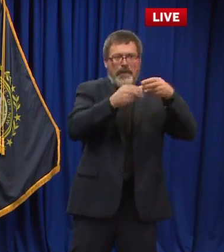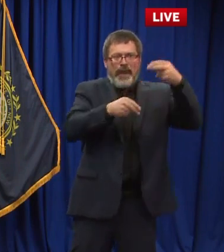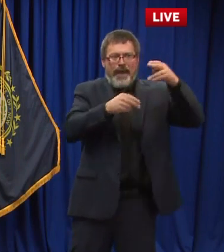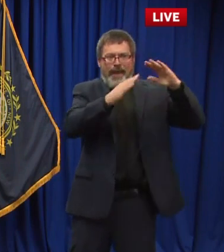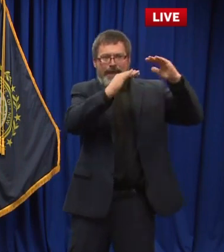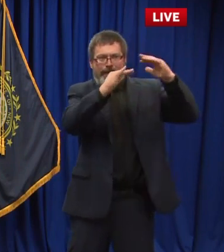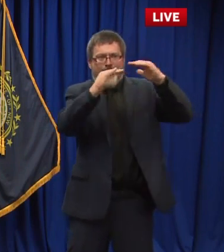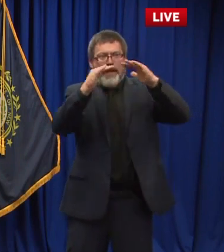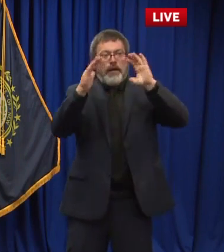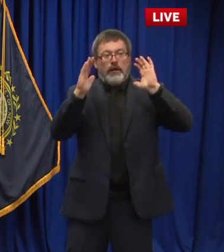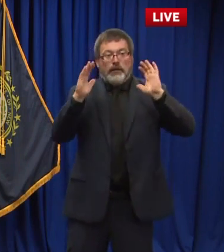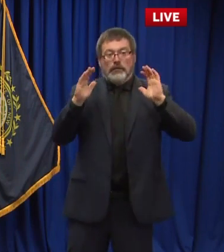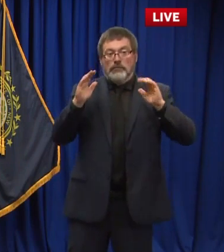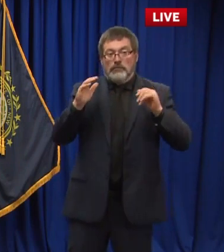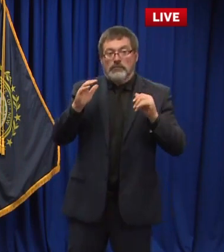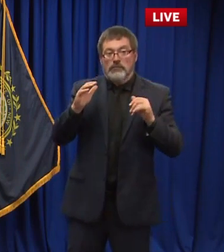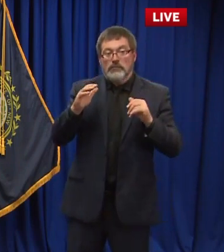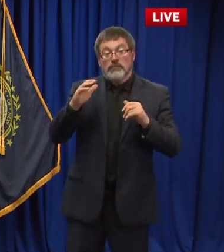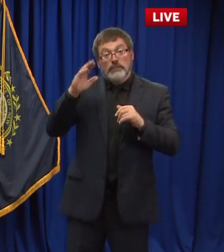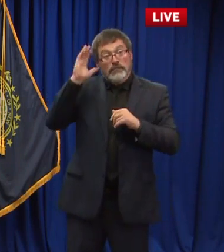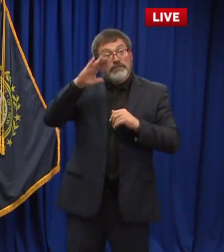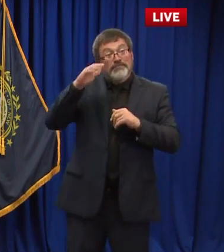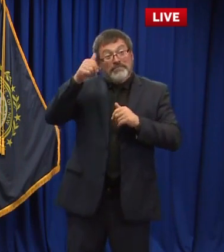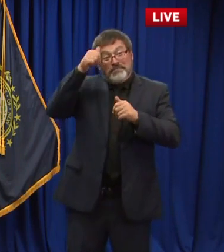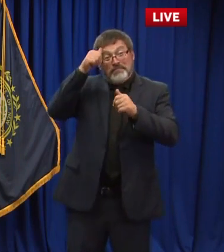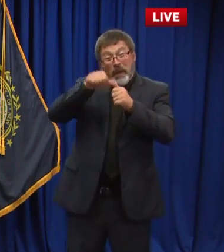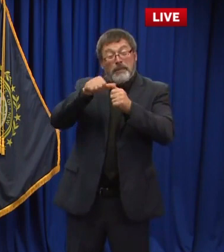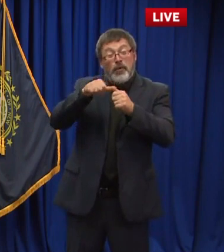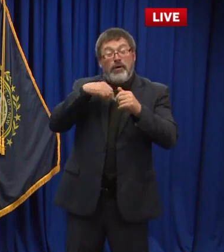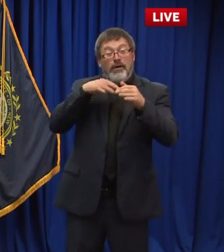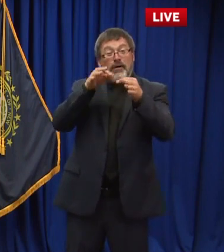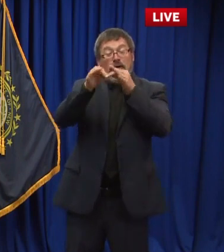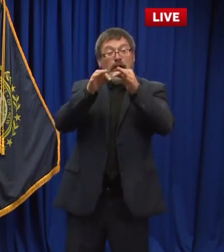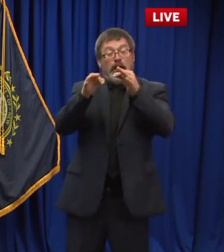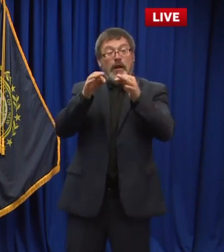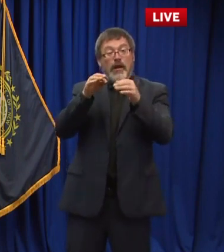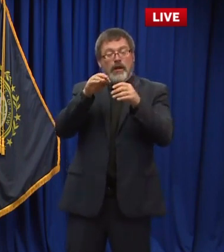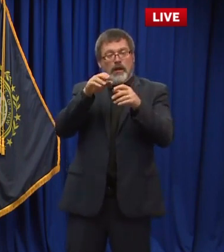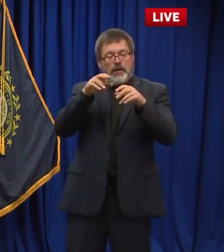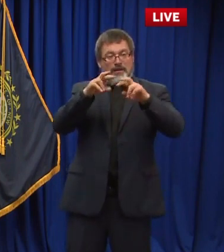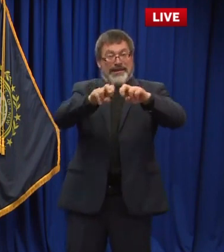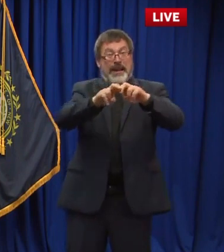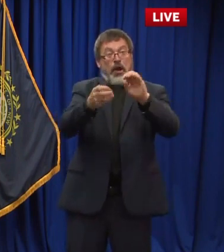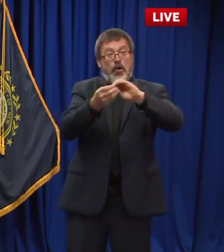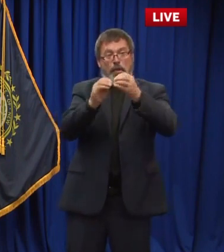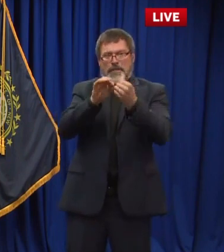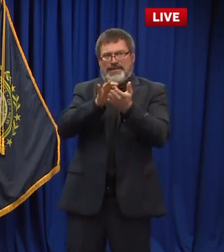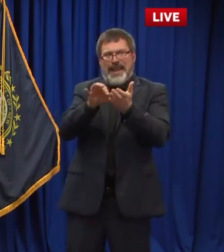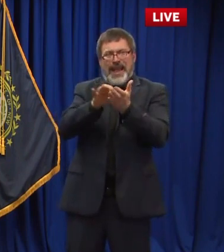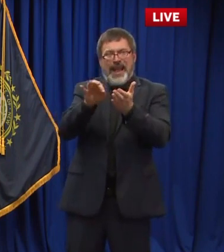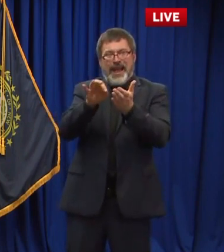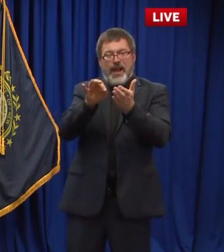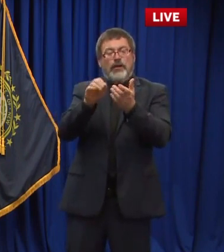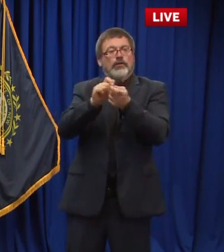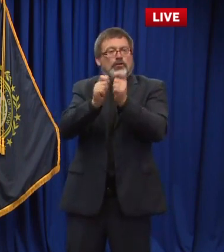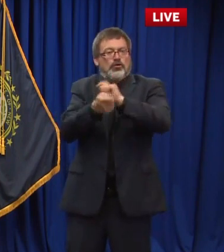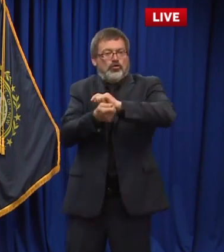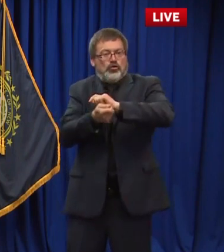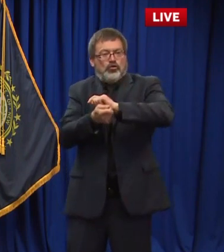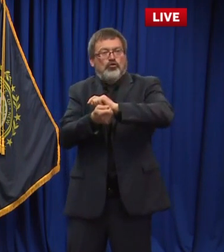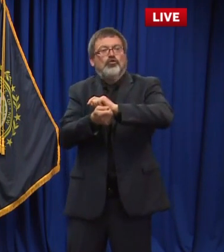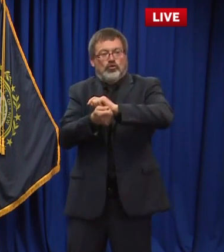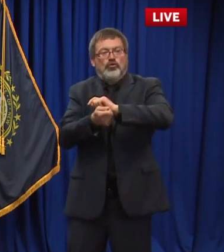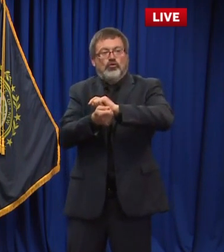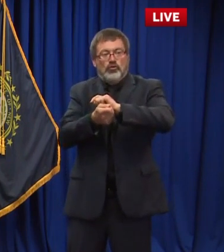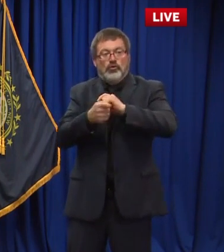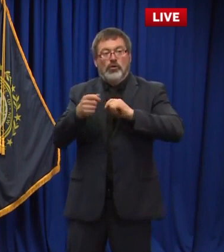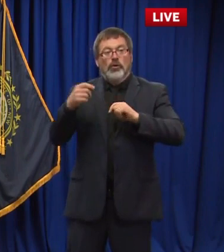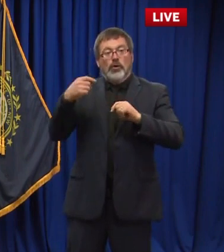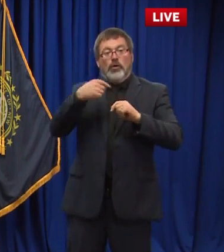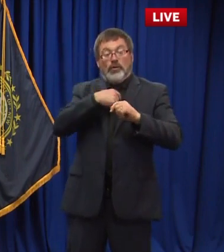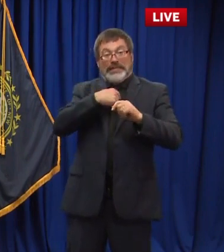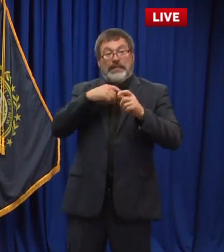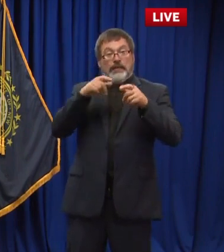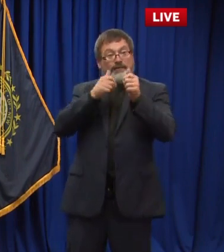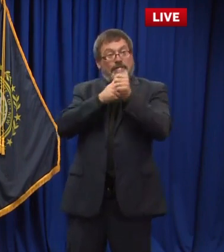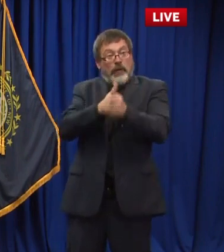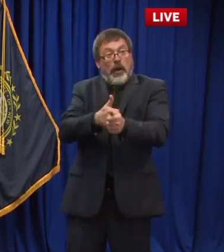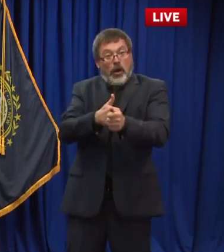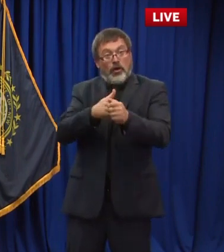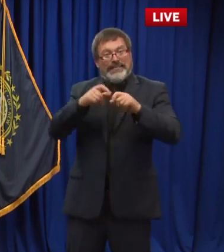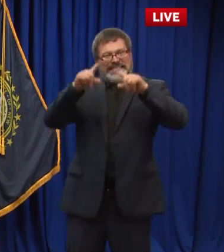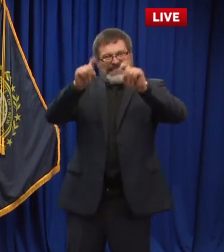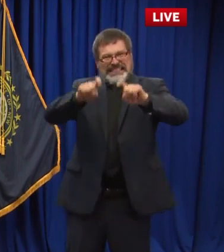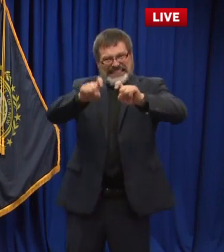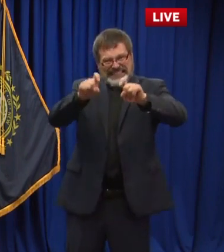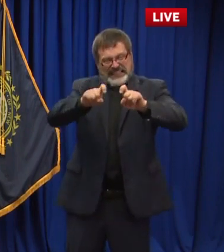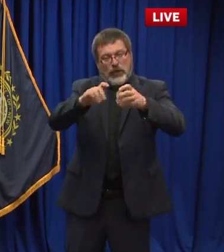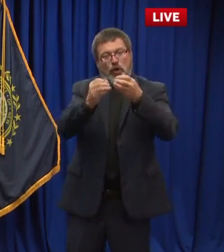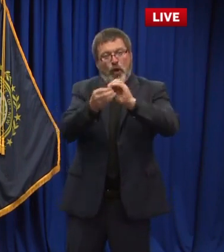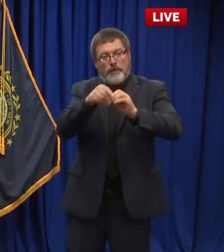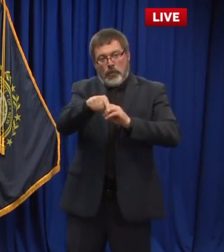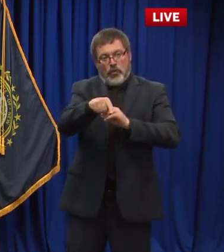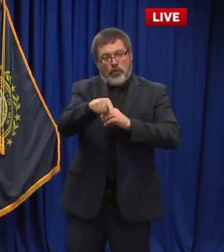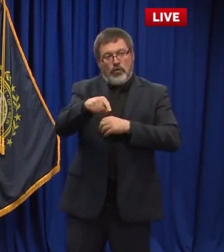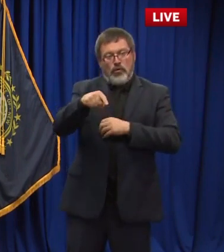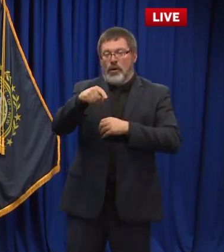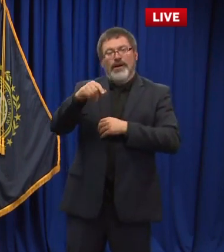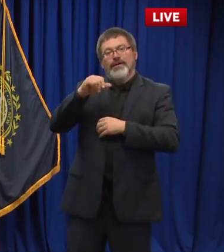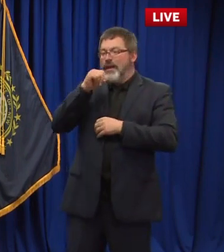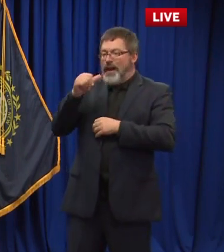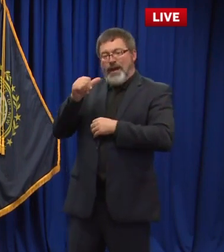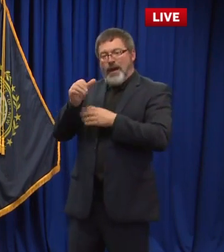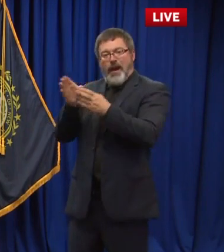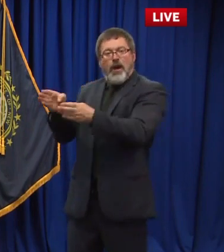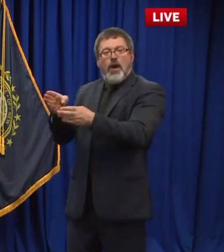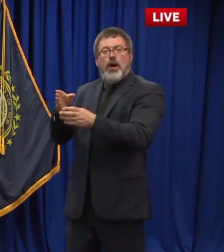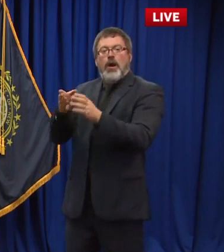A FEW WEEKS AGO WE MADE A TRANSMISSION TO REPORT NOT ON THE NUMBER OF PEOPLE WHO WERE TESTED, BUT ON THE TOTAL NUMBER OF TESTS PERFORMED, TAKING IN ACCOUNT SOME PEOPLE MAY TEST